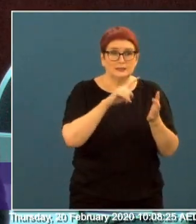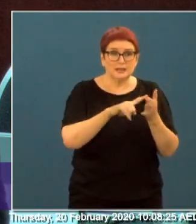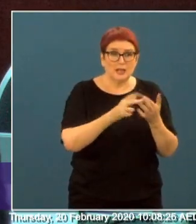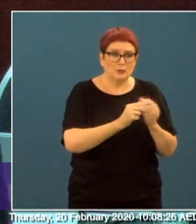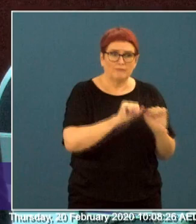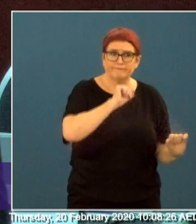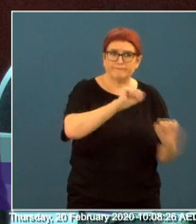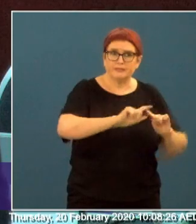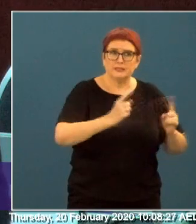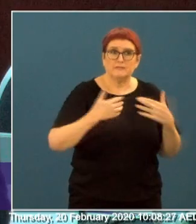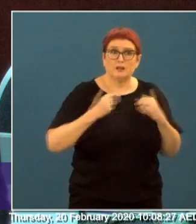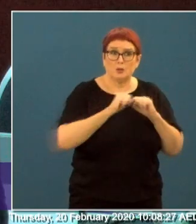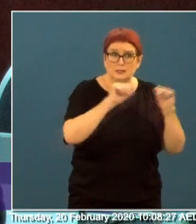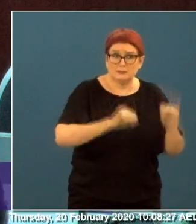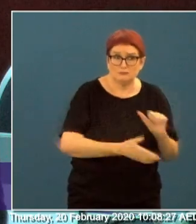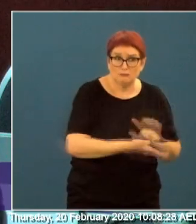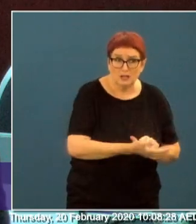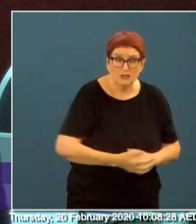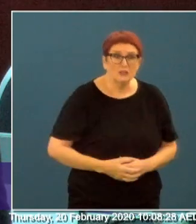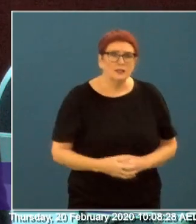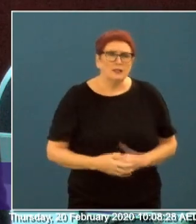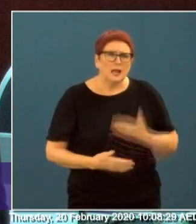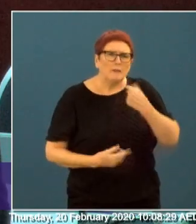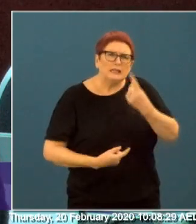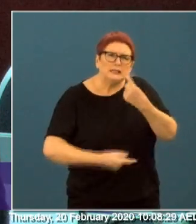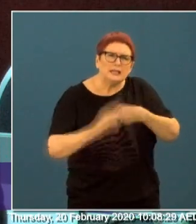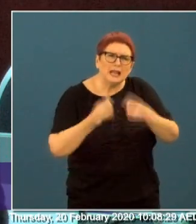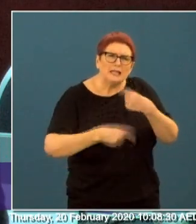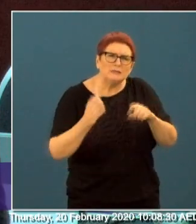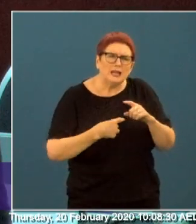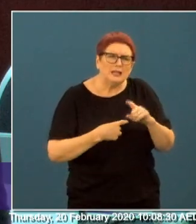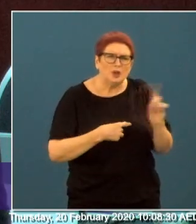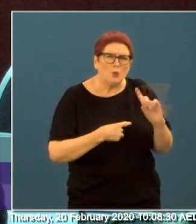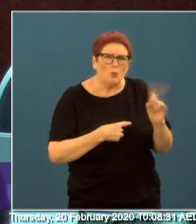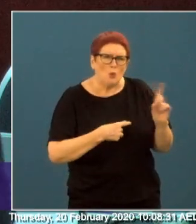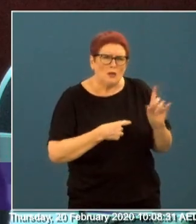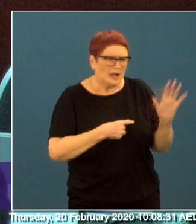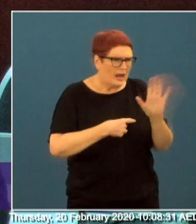Can you just provide us with a snapshot of which tier of government is responsible for